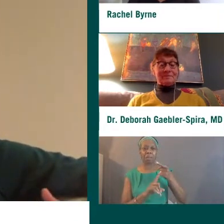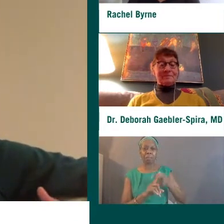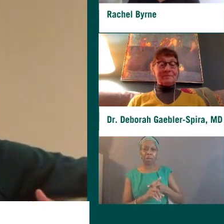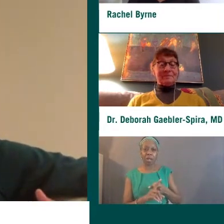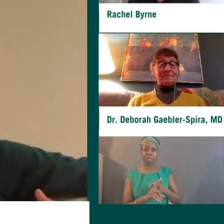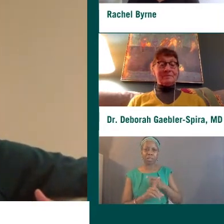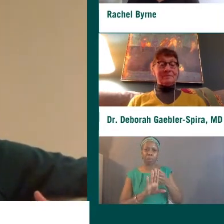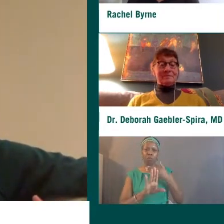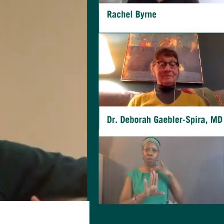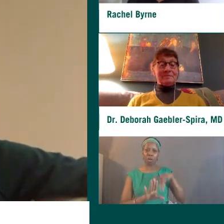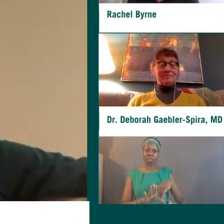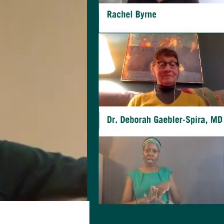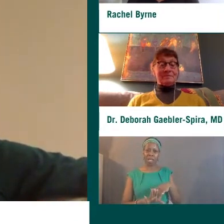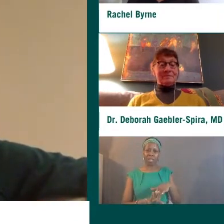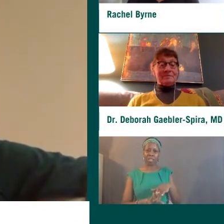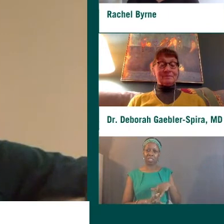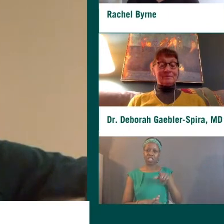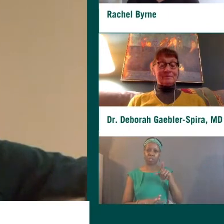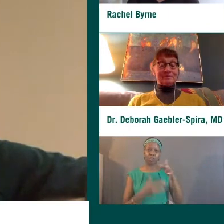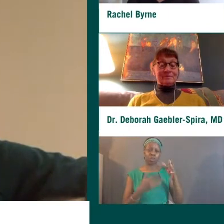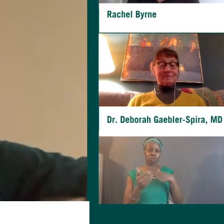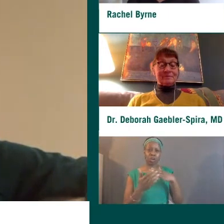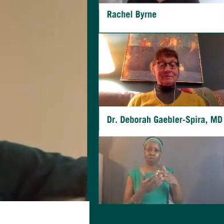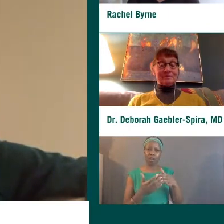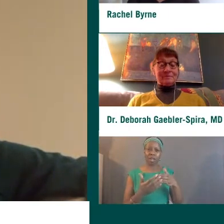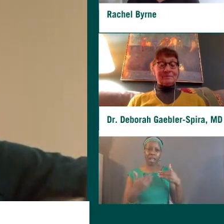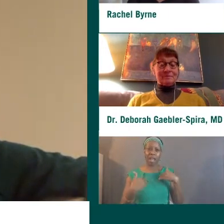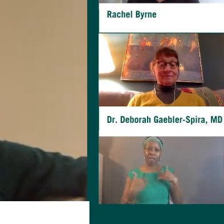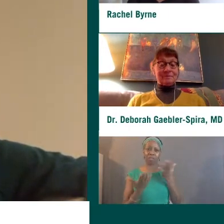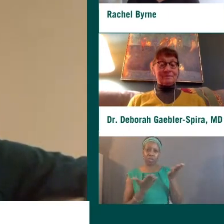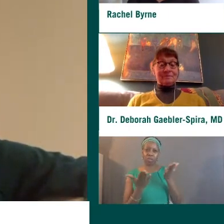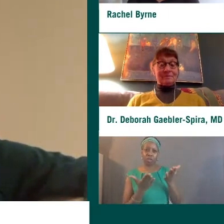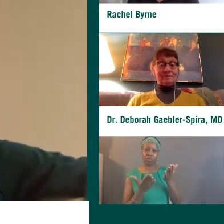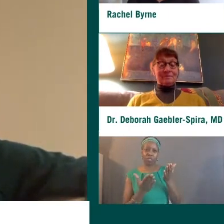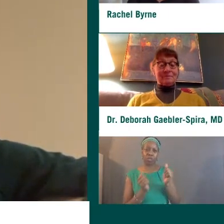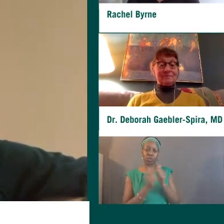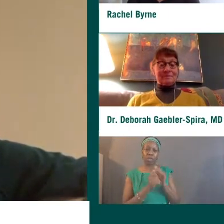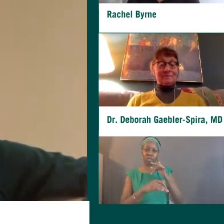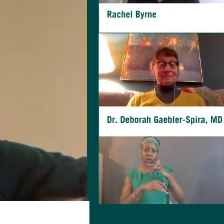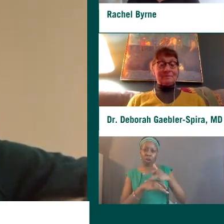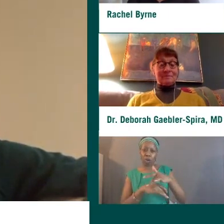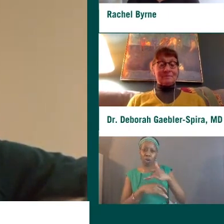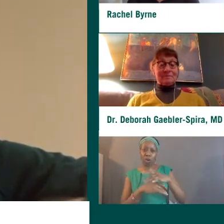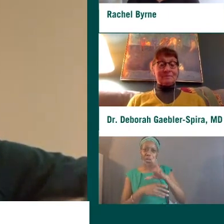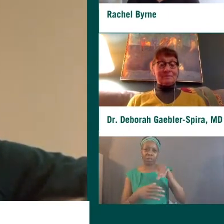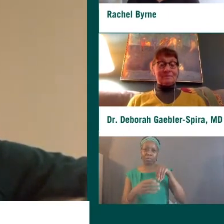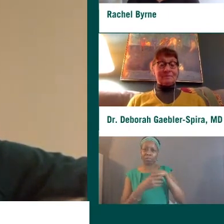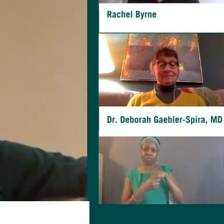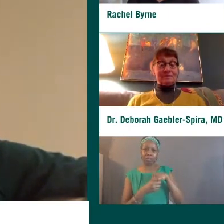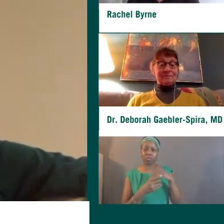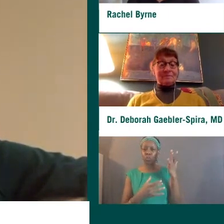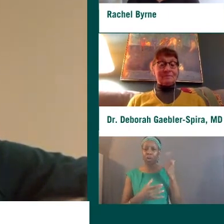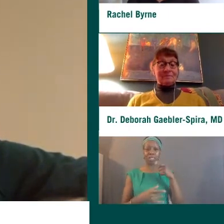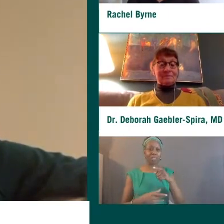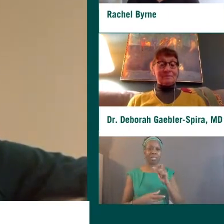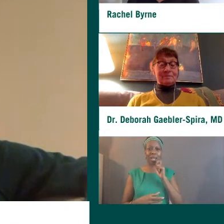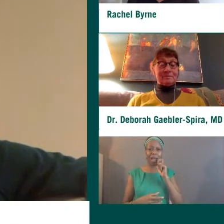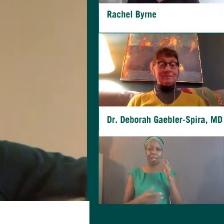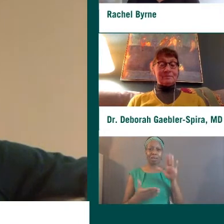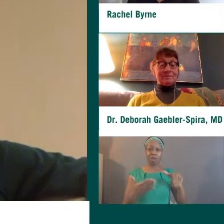She was already receiving services through early interventions. Because she had not made her various milestones.